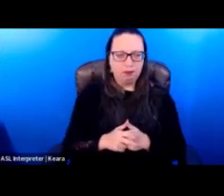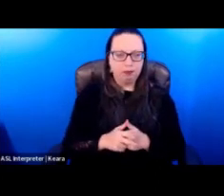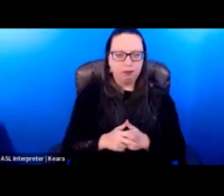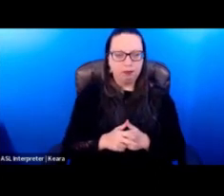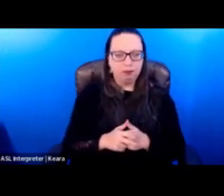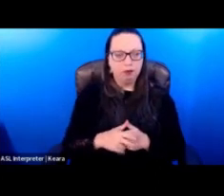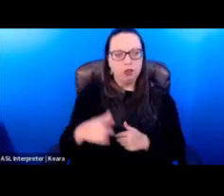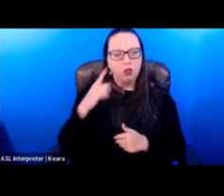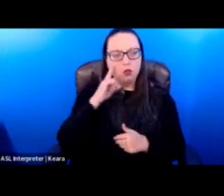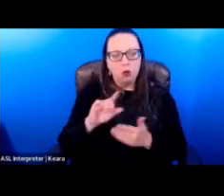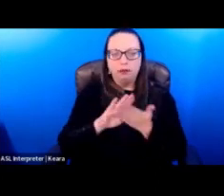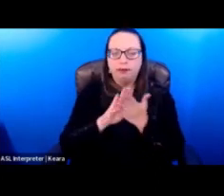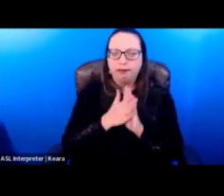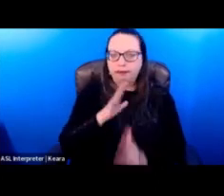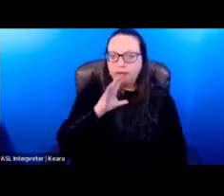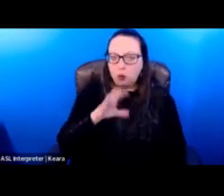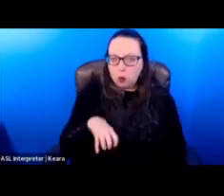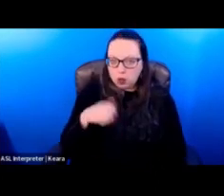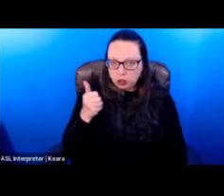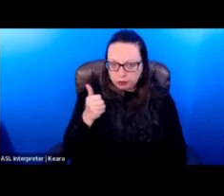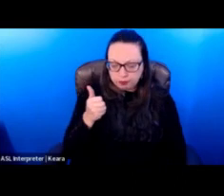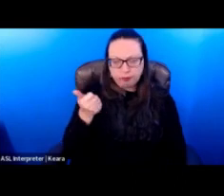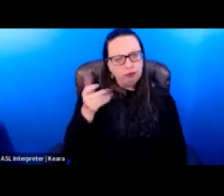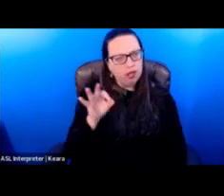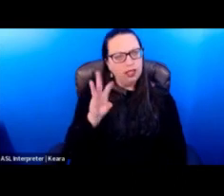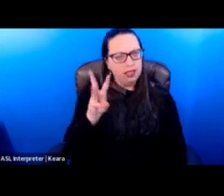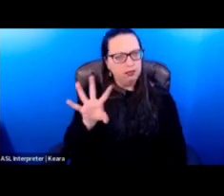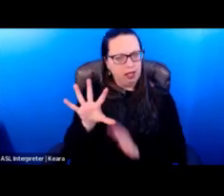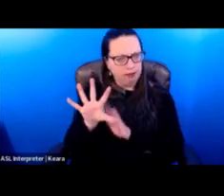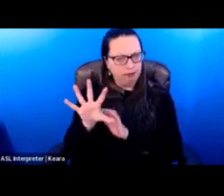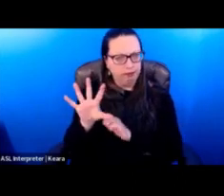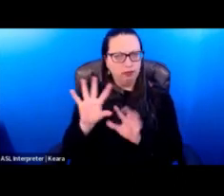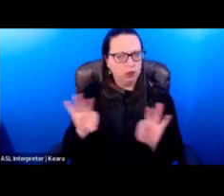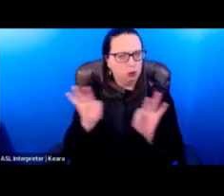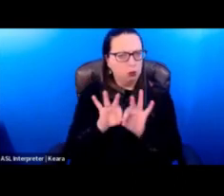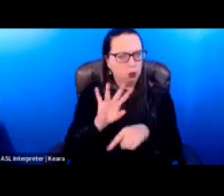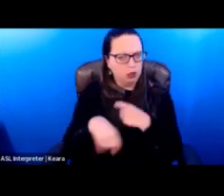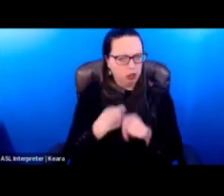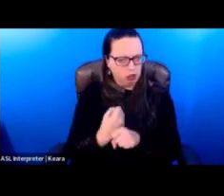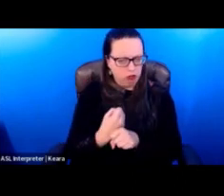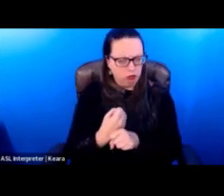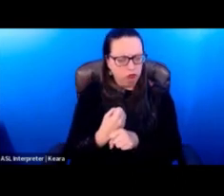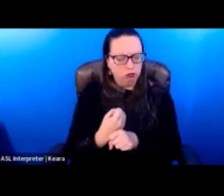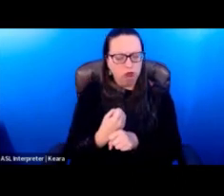aging, 1965 is a critical year that I would want you to just remember that year three